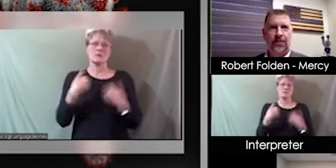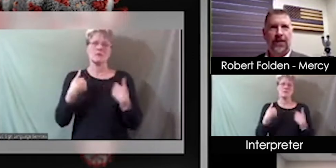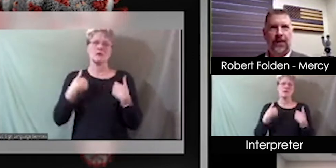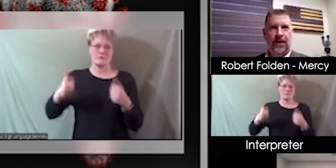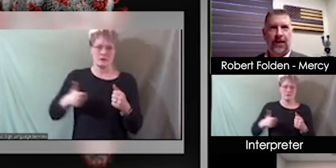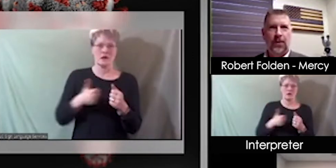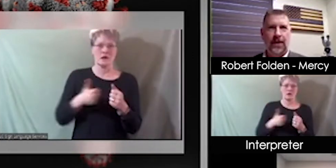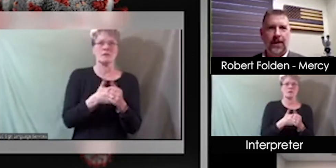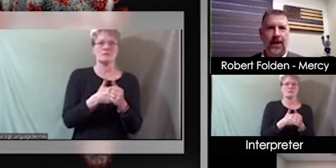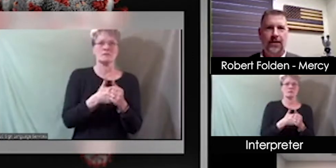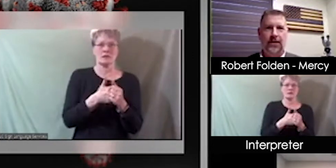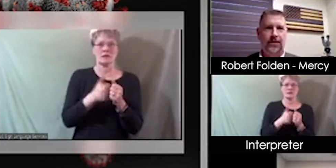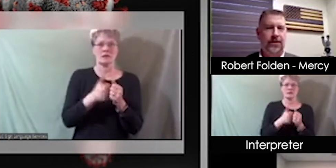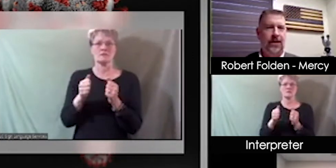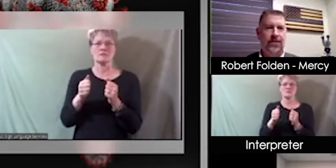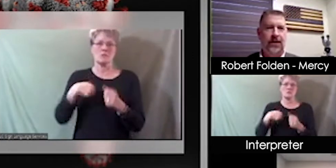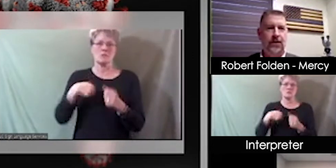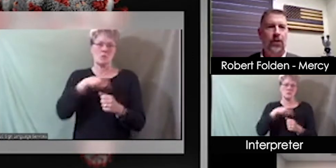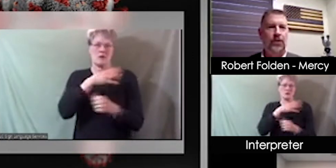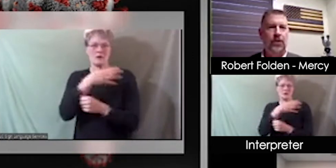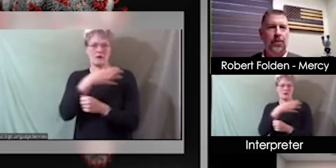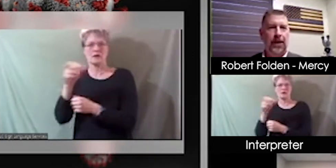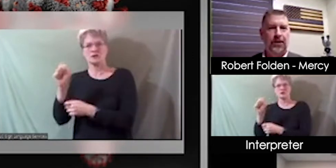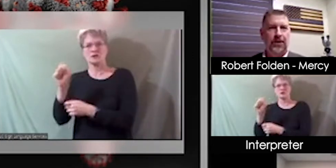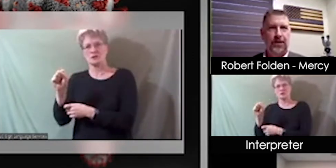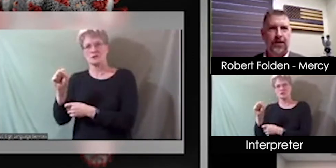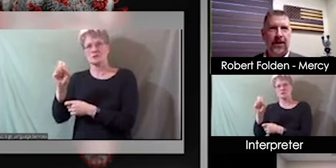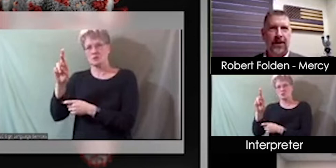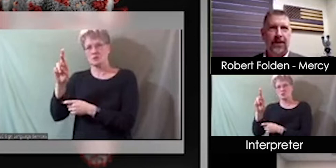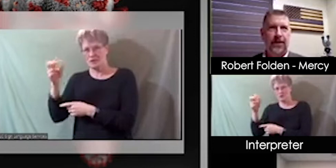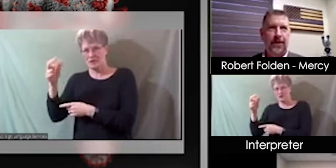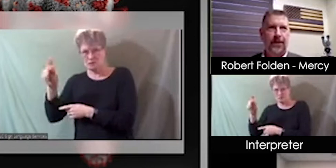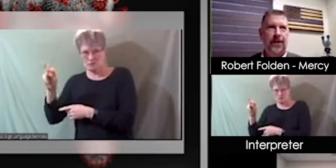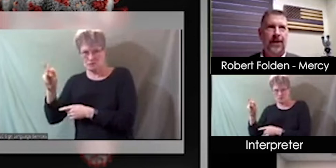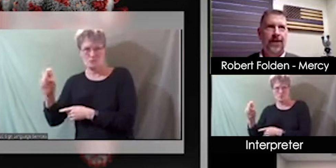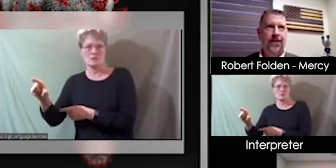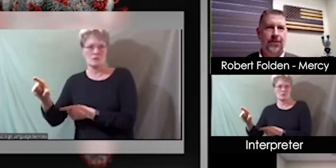we feel like we can handle 70 or so patients on a ventilator. Now